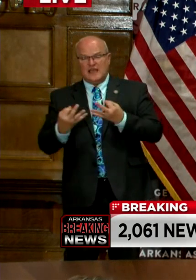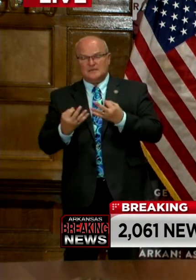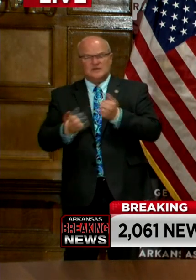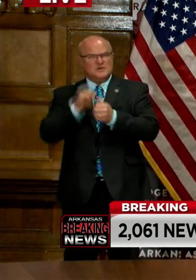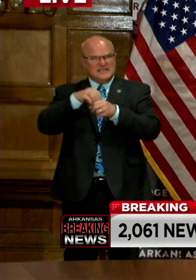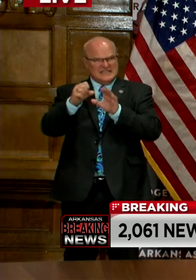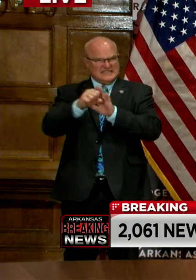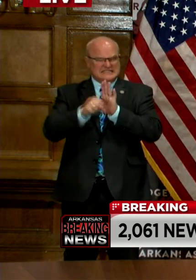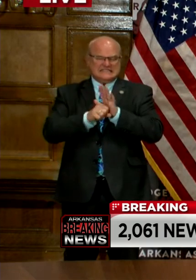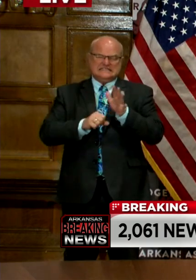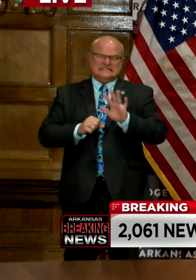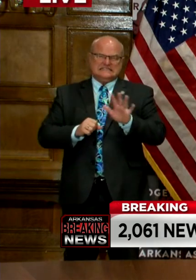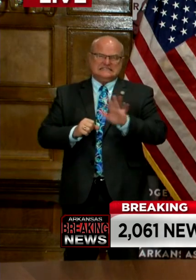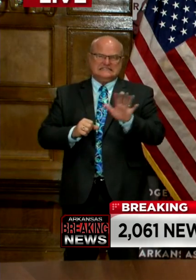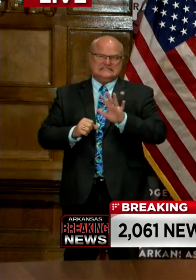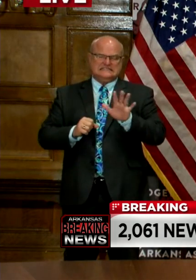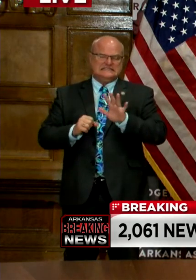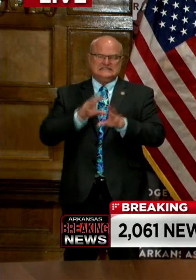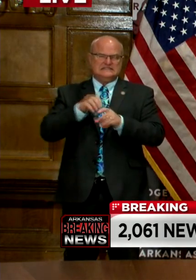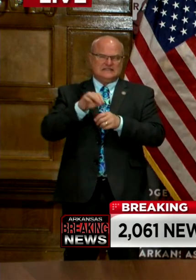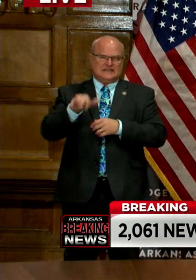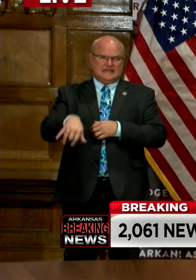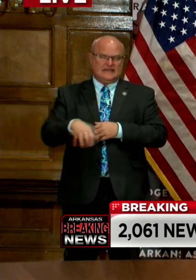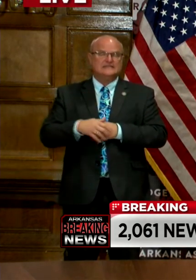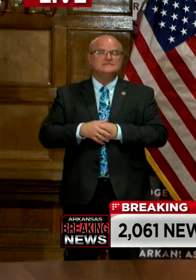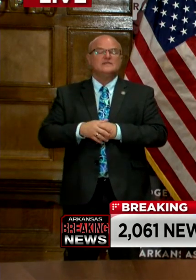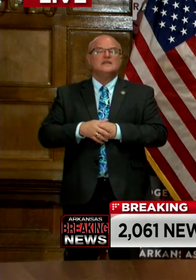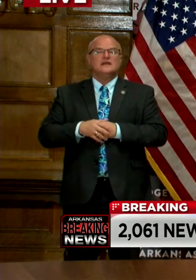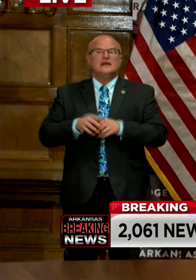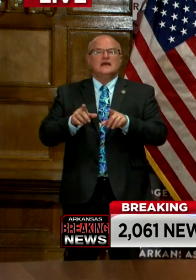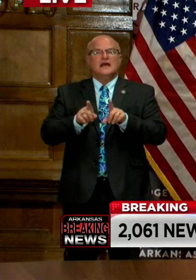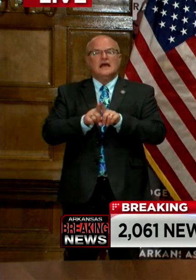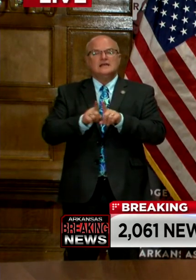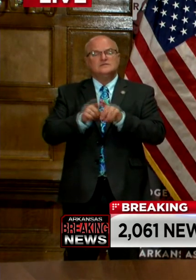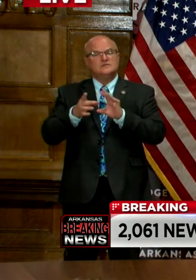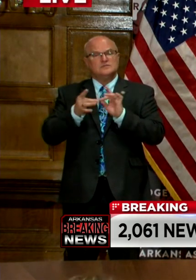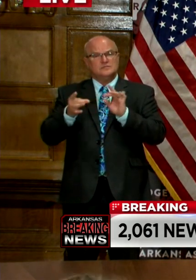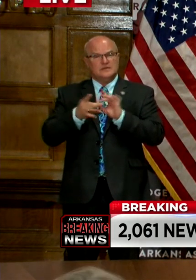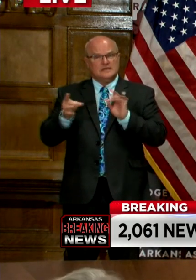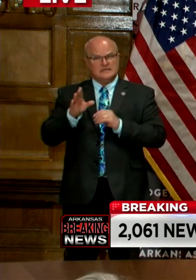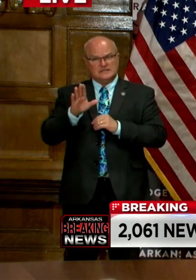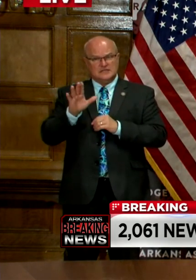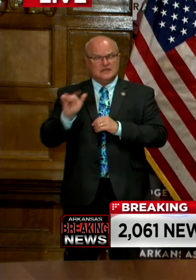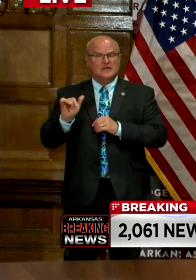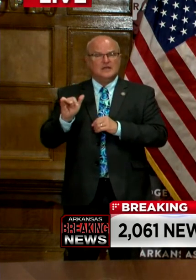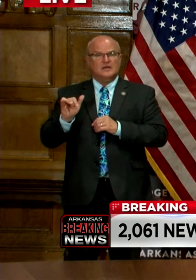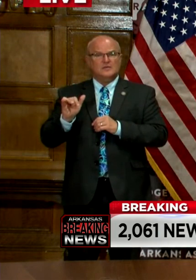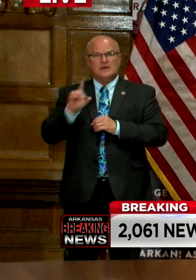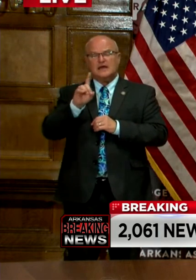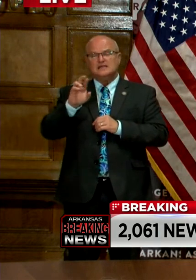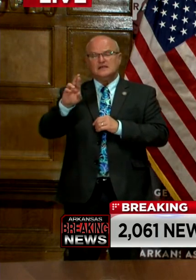YOU SHOULD NOT BE THINKING OF TRAVELING A LOT TO GO ACROSS YOUR COUNTRY TO SEE YOUR RELATIVES AND EVEN WITHIN THE STATE YOU PROBABLY SHOULD NOT